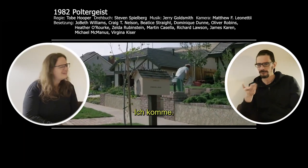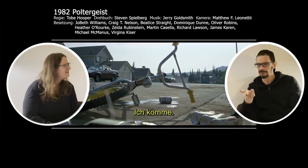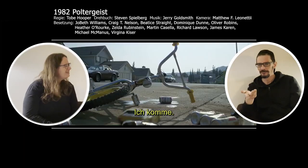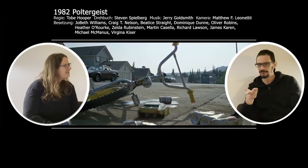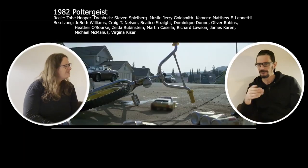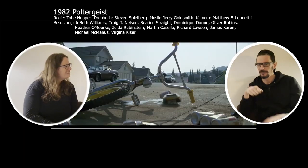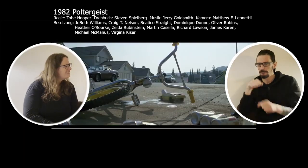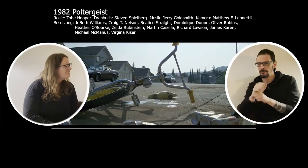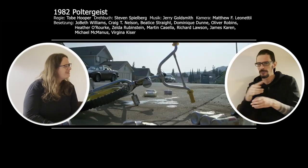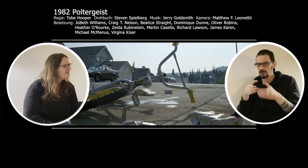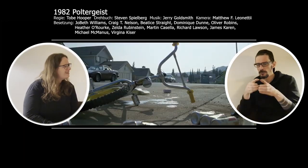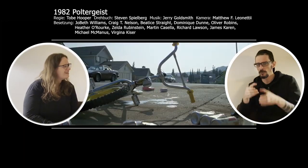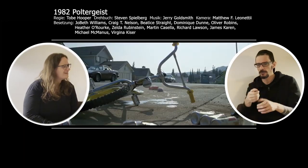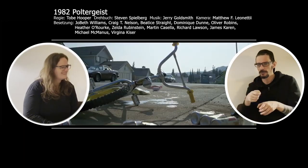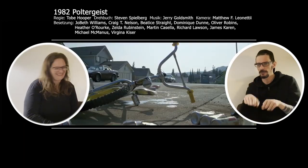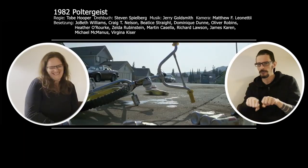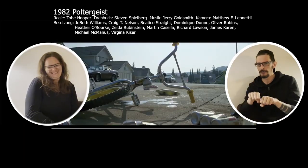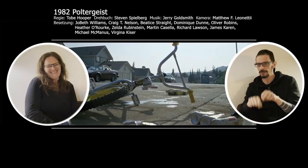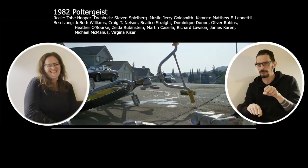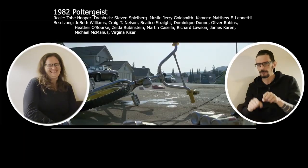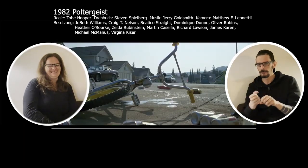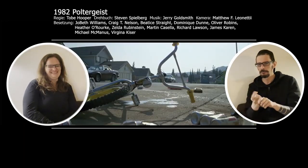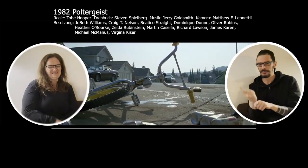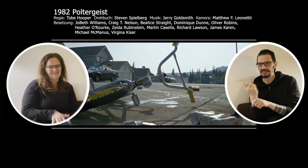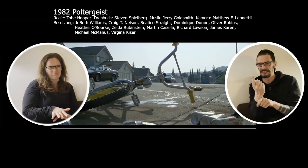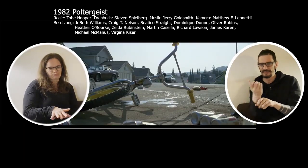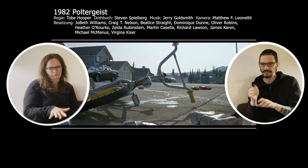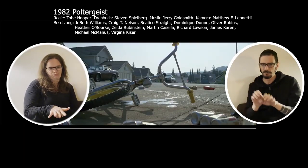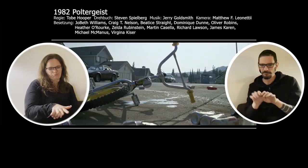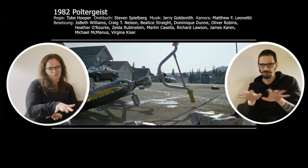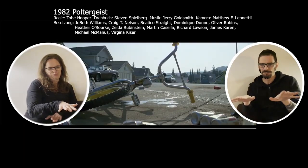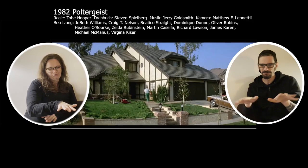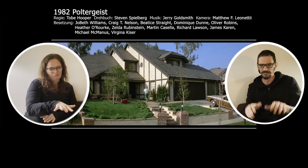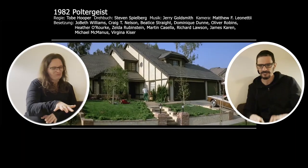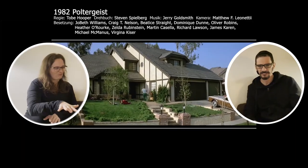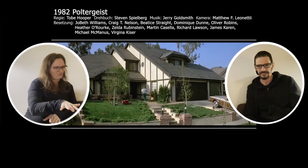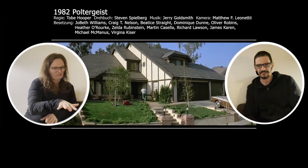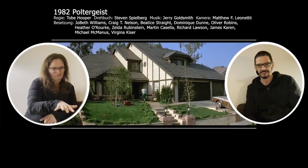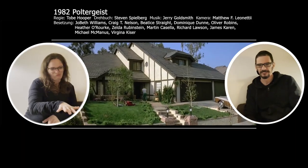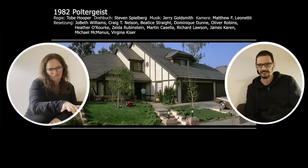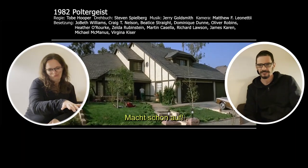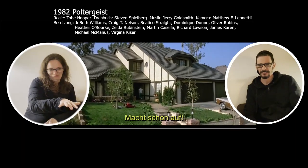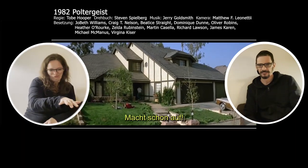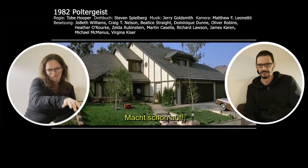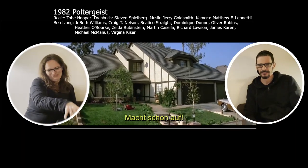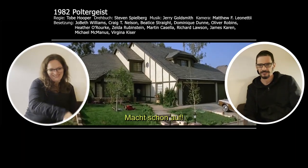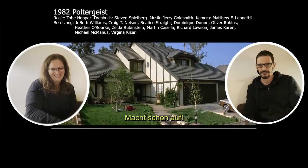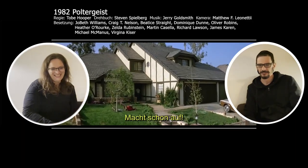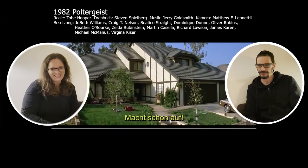The man is currently providing a veritable beer shower. There are splashes everywhere. It's almost like a flood of beer.